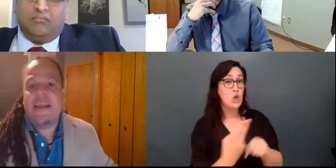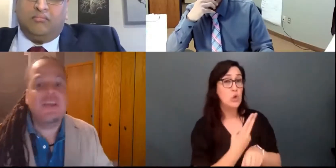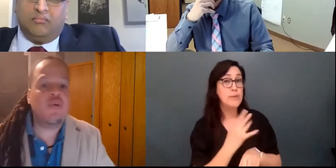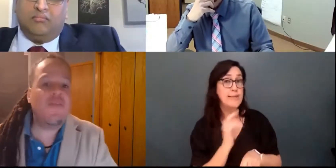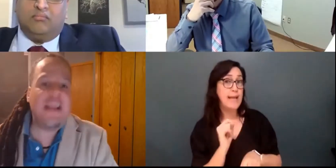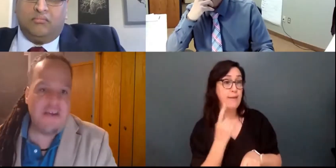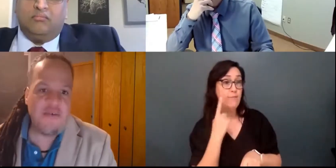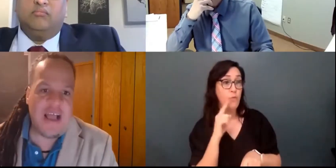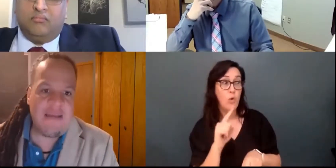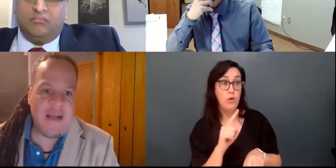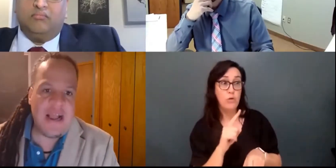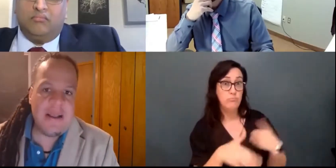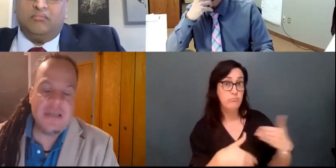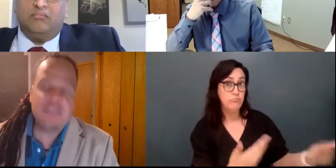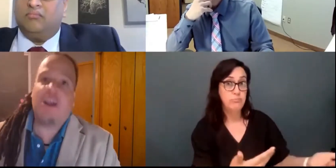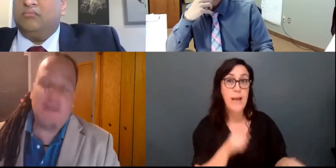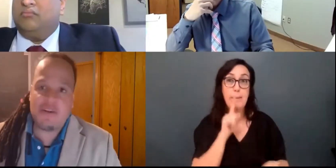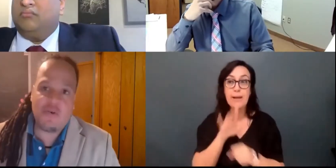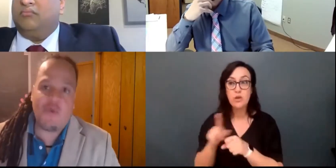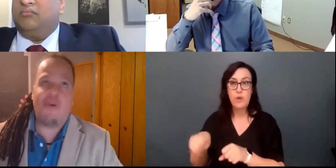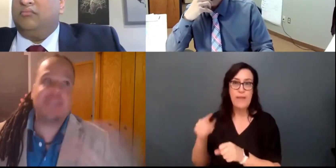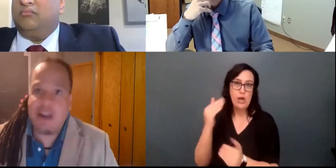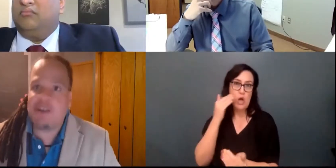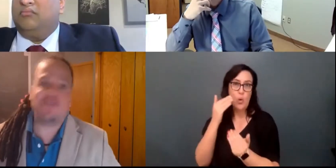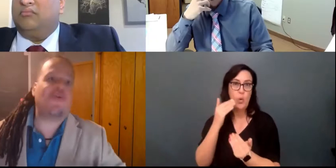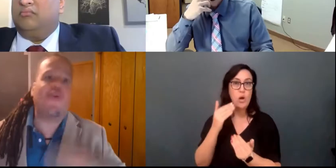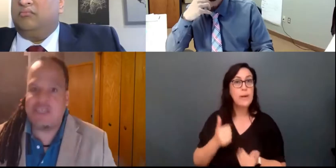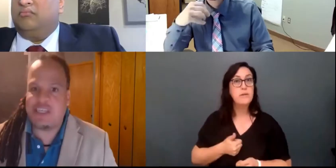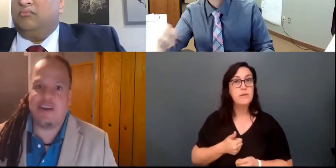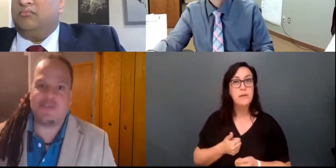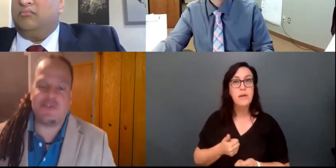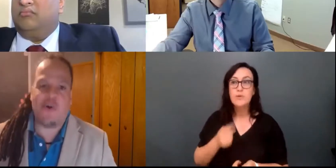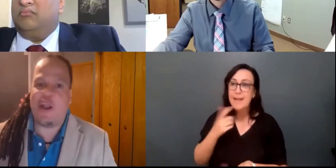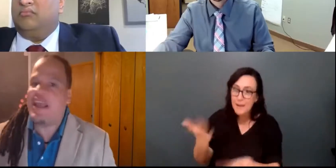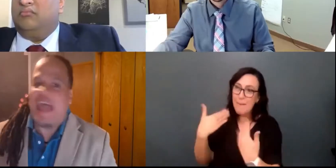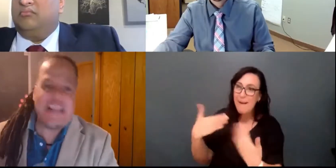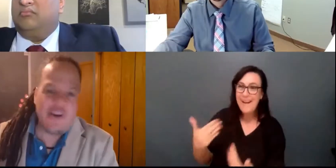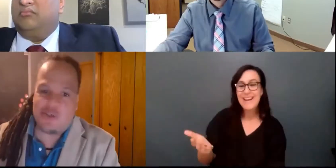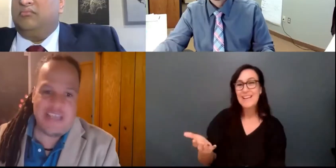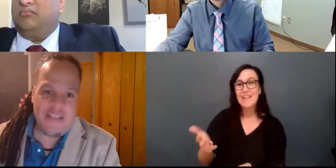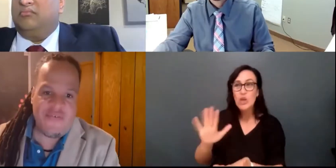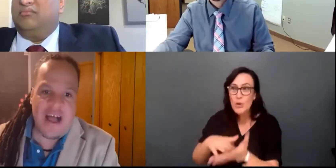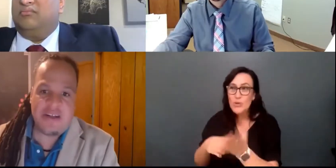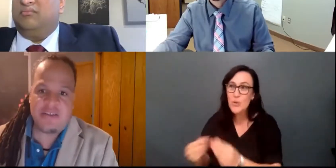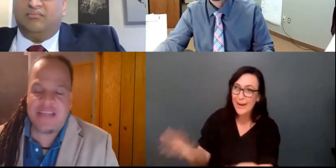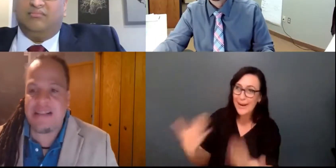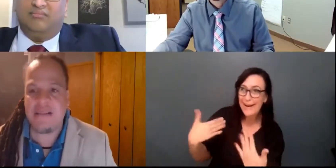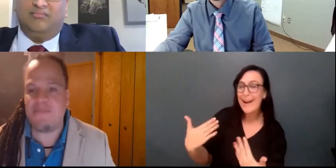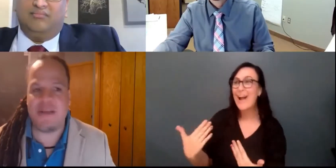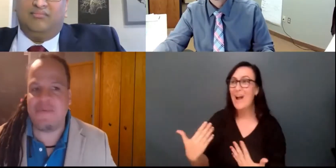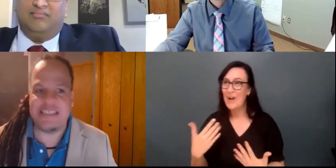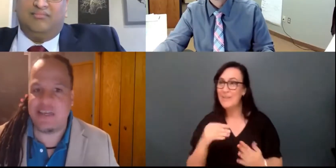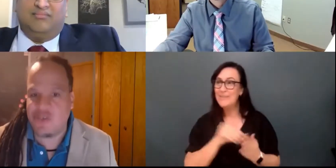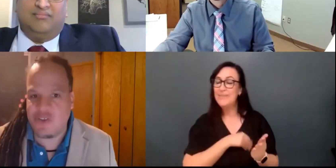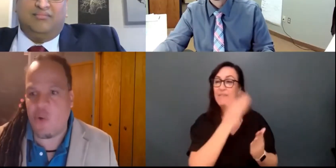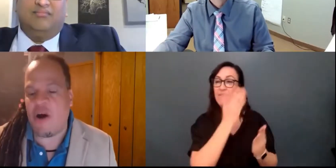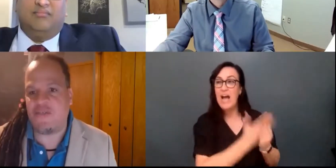sure they know that, right. Share your story, share your stories, share your story, and then it goes and gets filed. That's something we see so often.